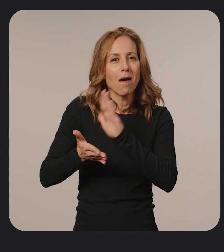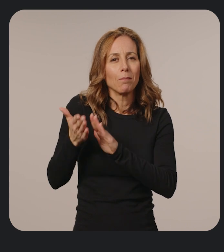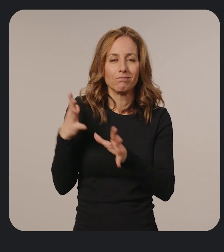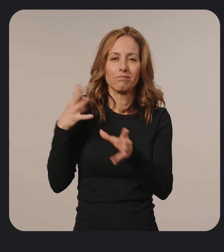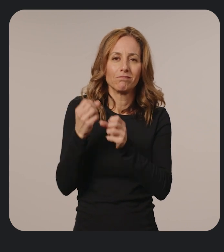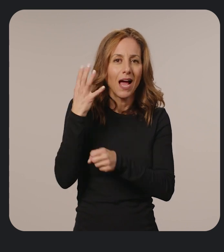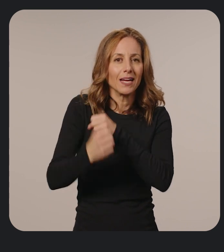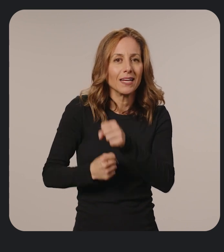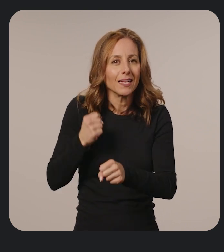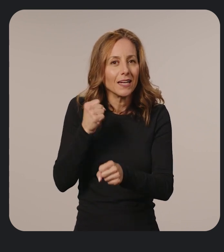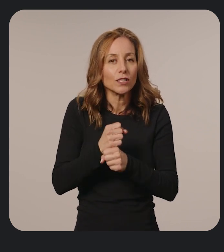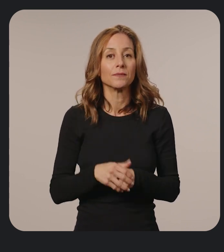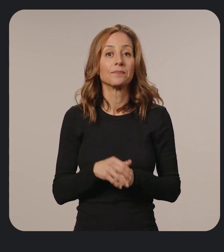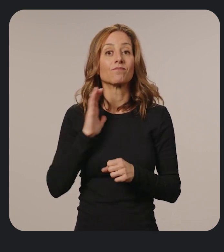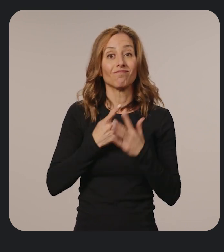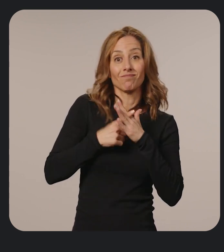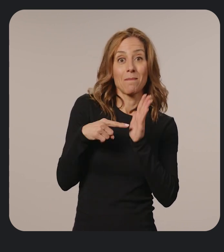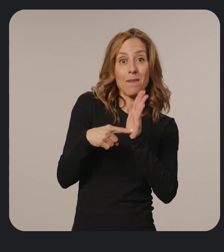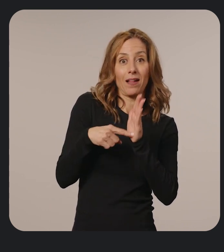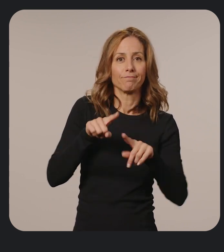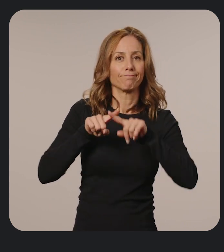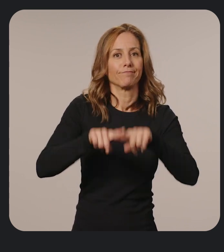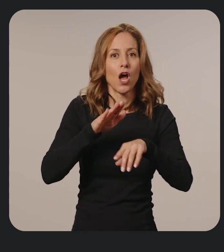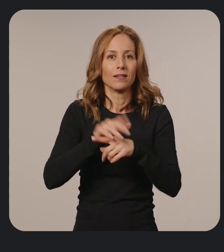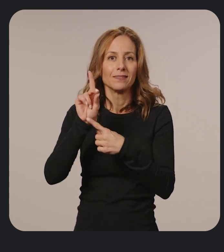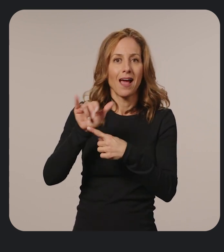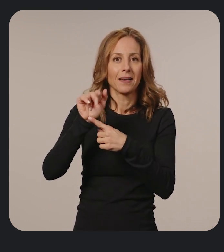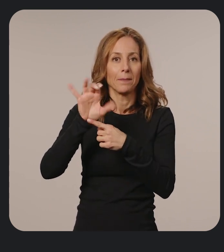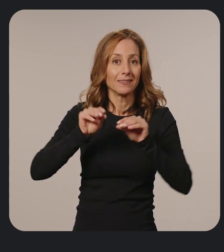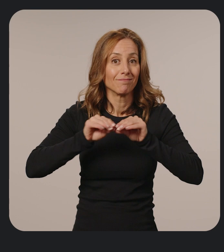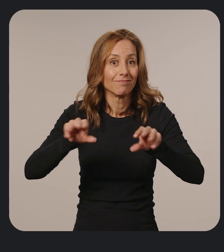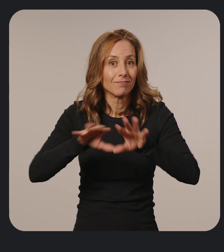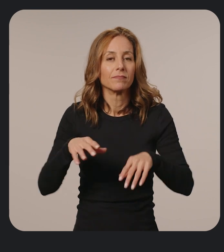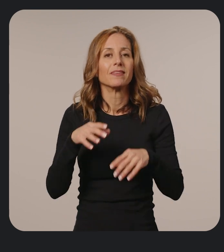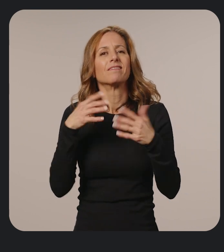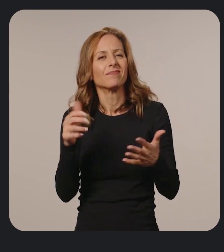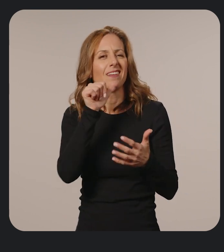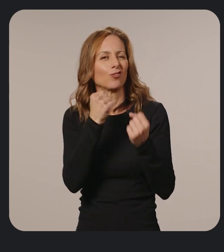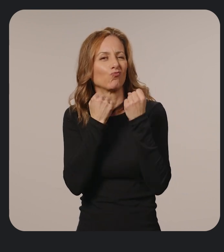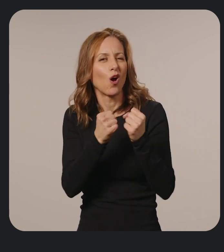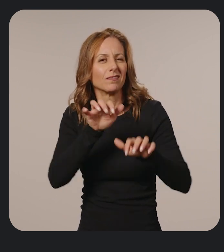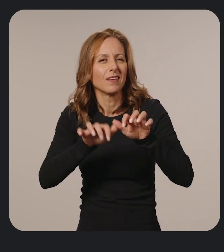Dart has supported JS interop for many years. Our initial model for this relied on dynamic dispatch